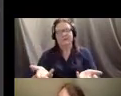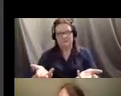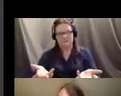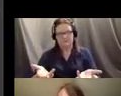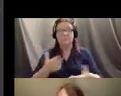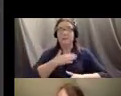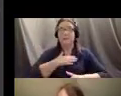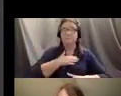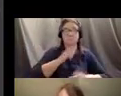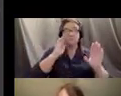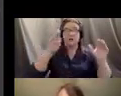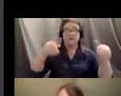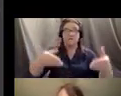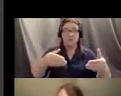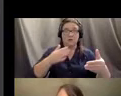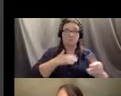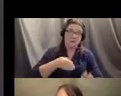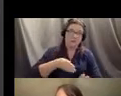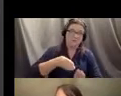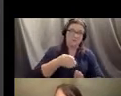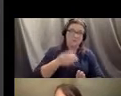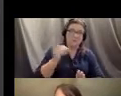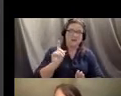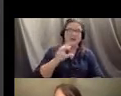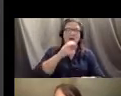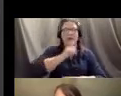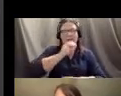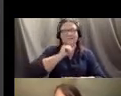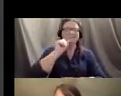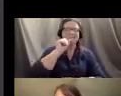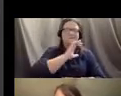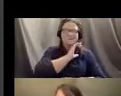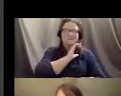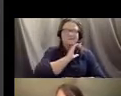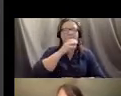My focus my particular focus is elders and seniors older adults.